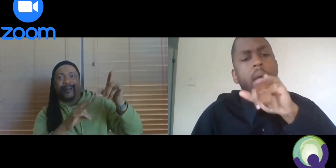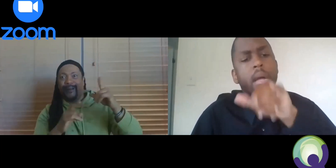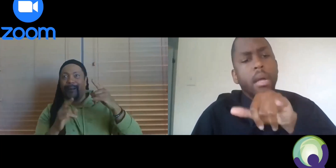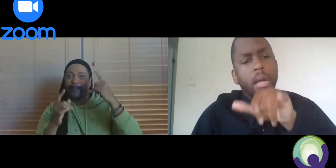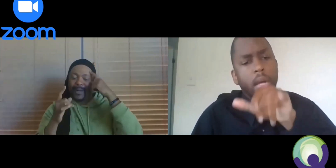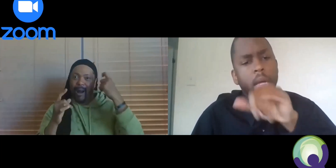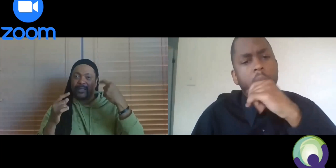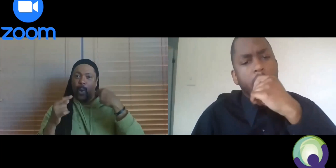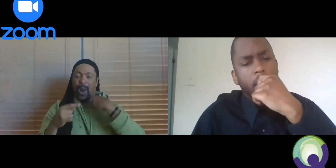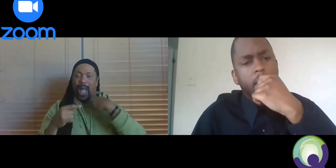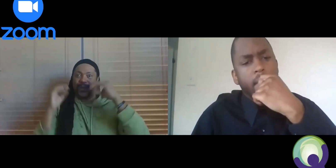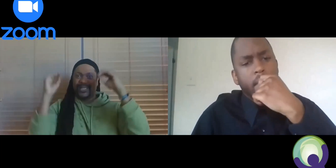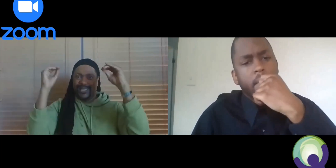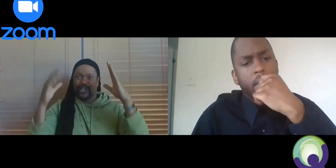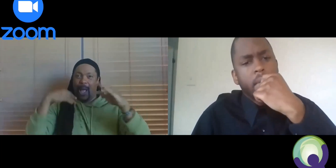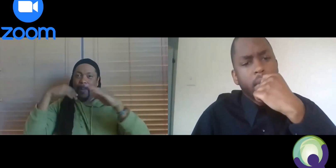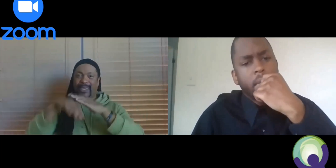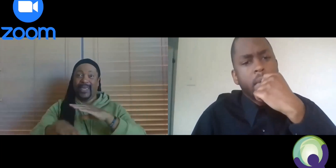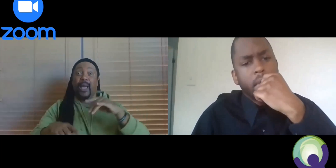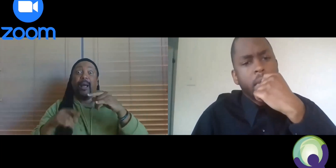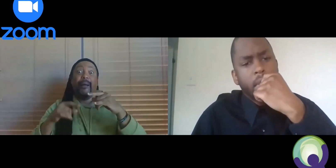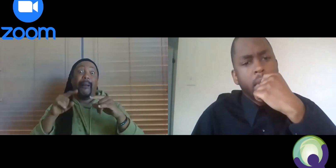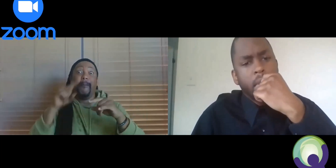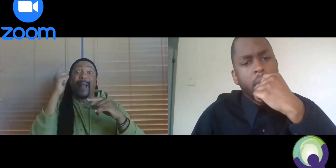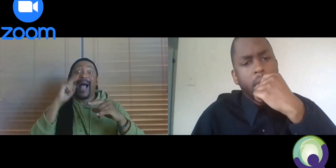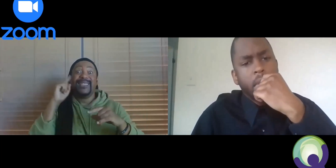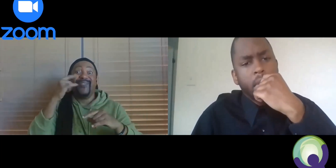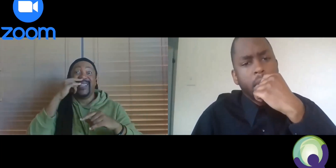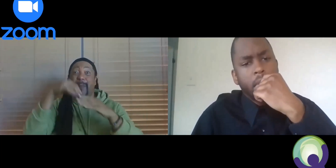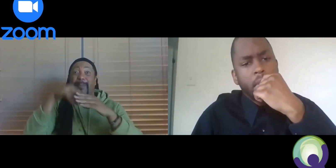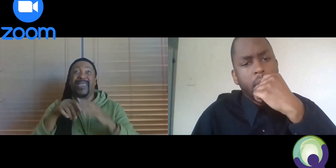So students can see and relate. When I was a teacher and I came in,